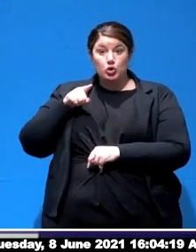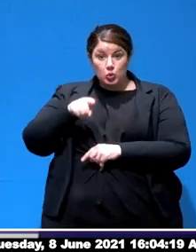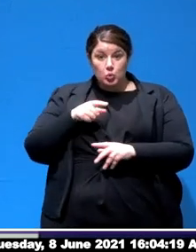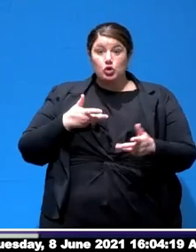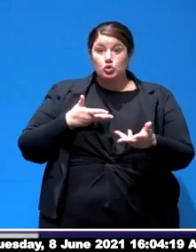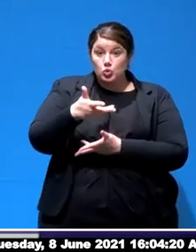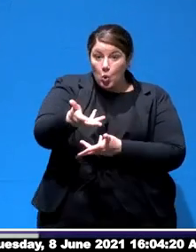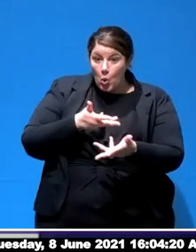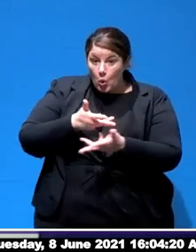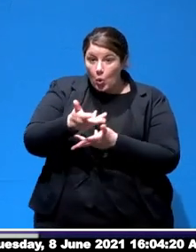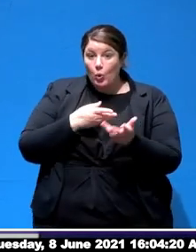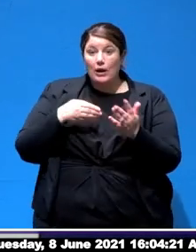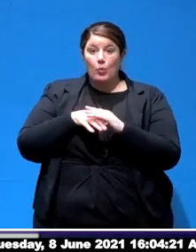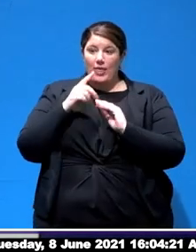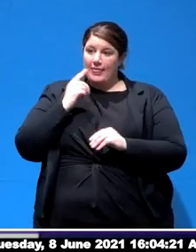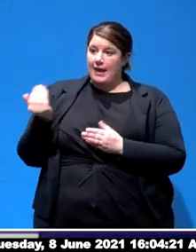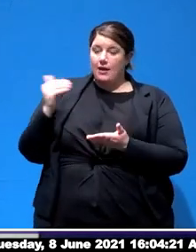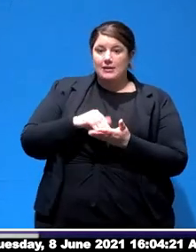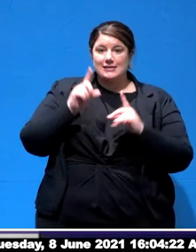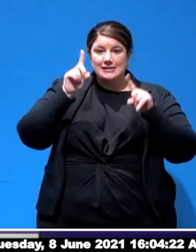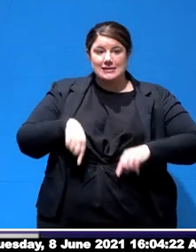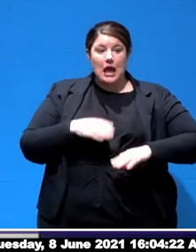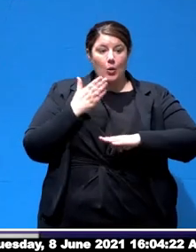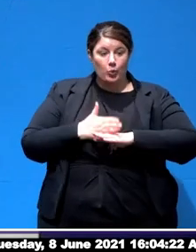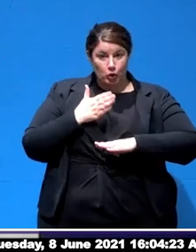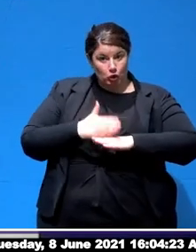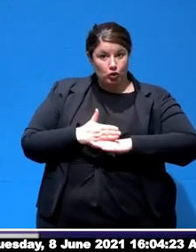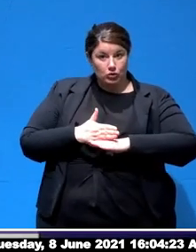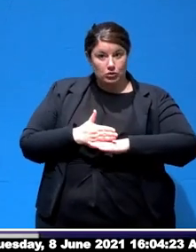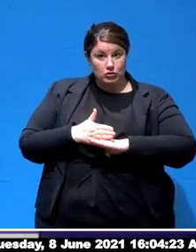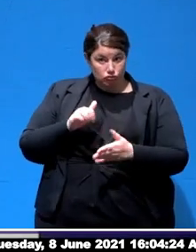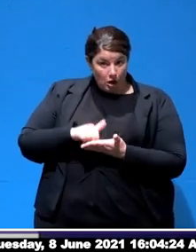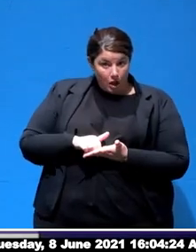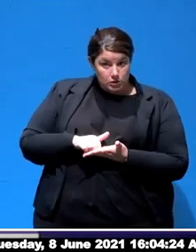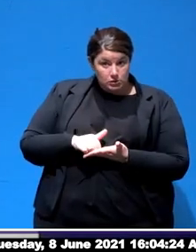induction and convey that information to them? Is that what you are telling us?